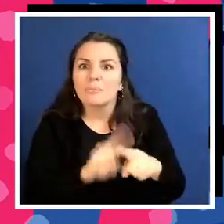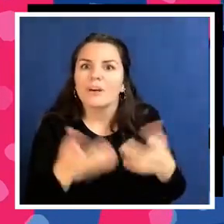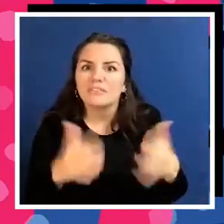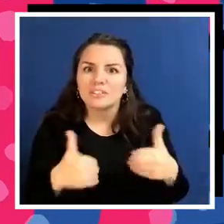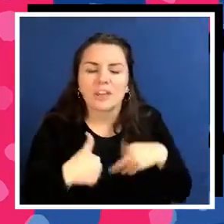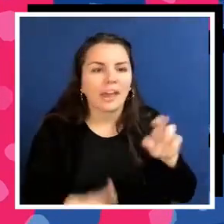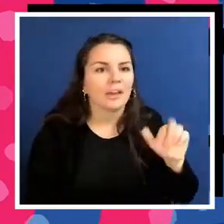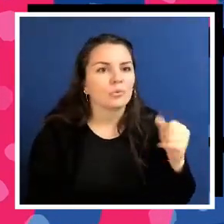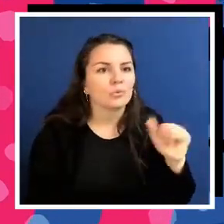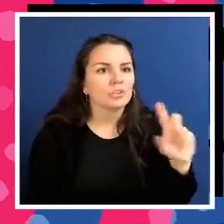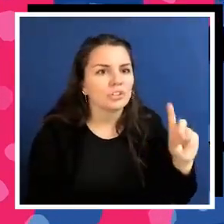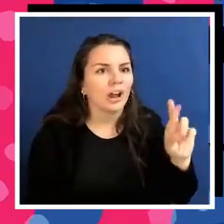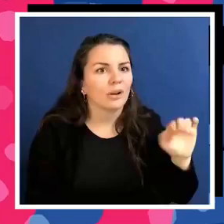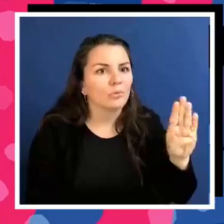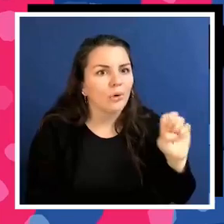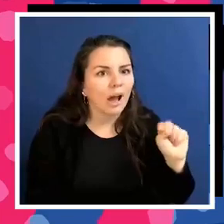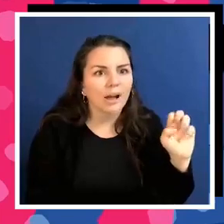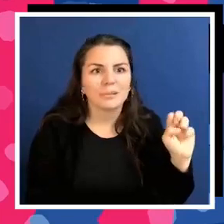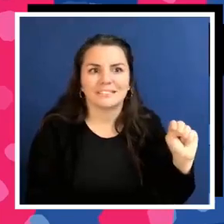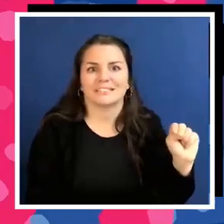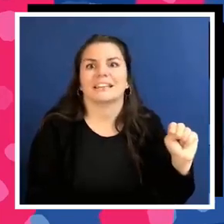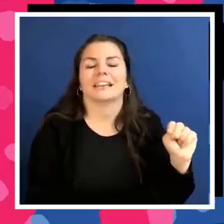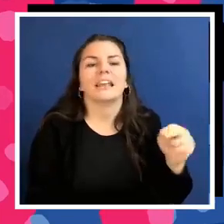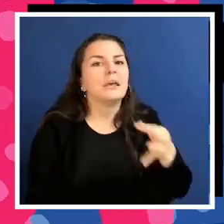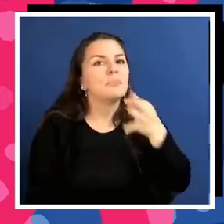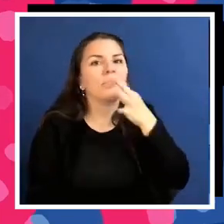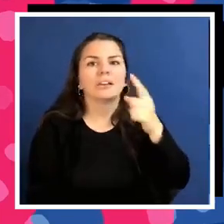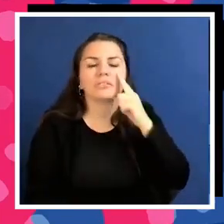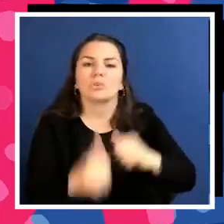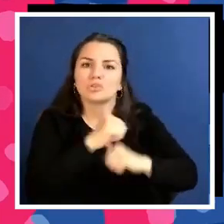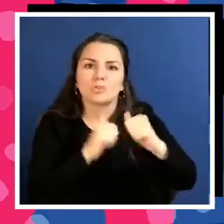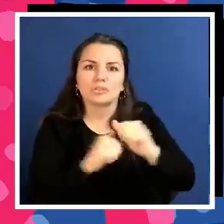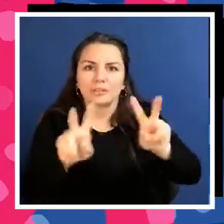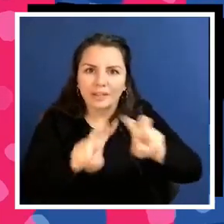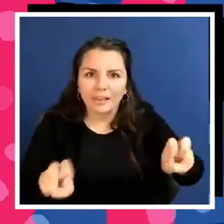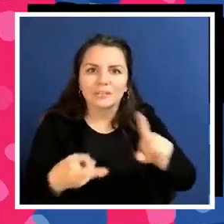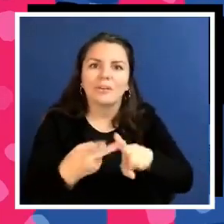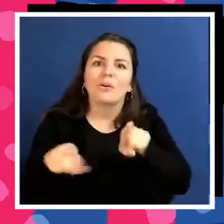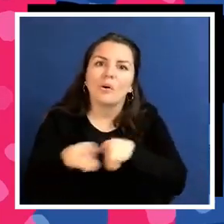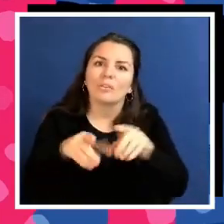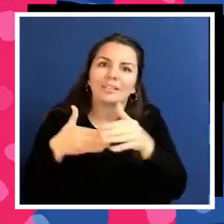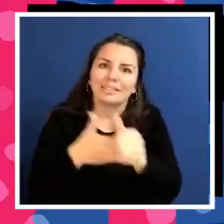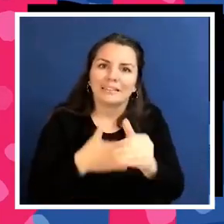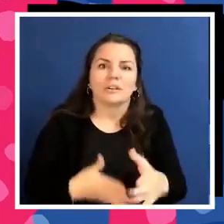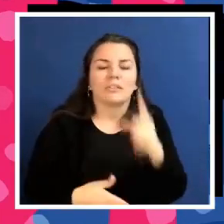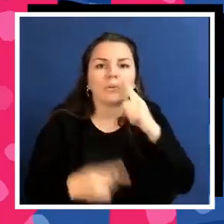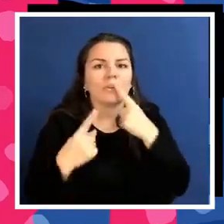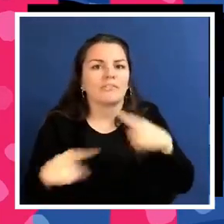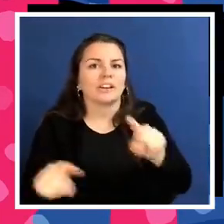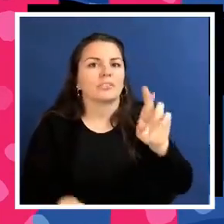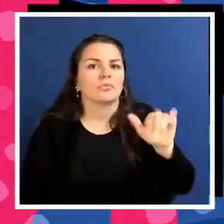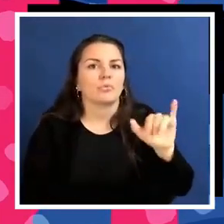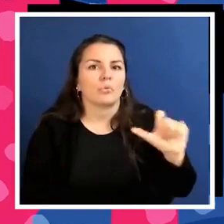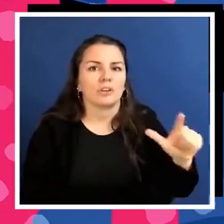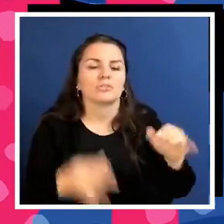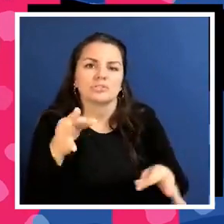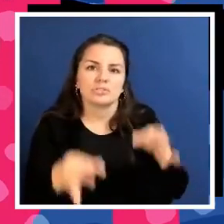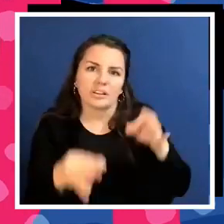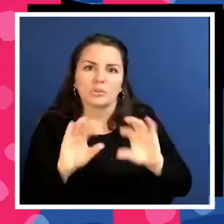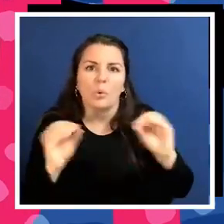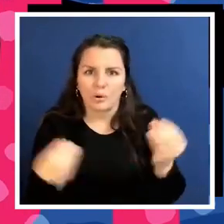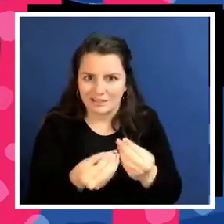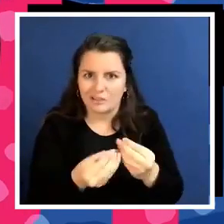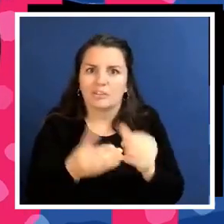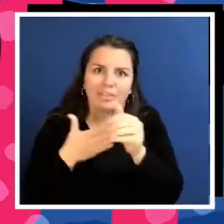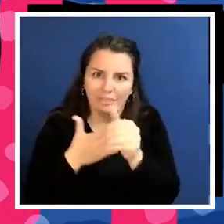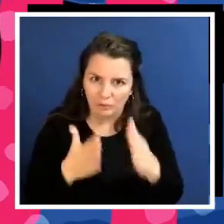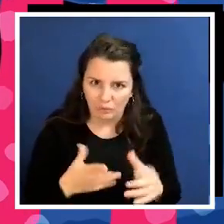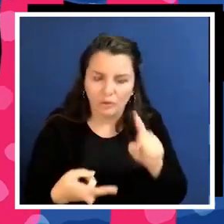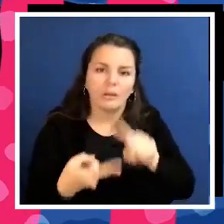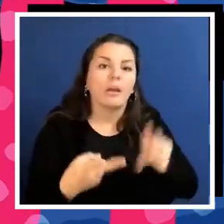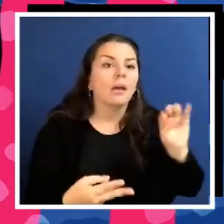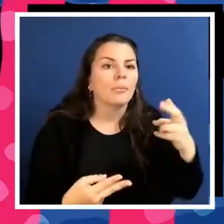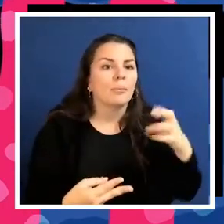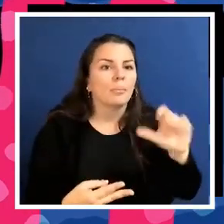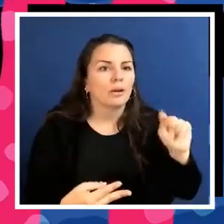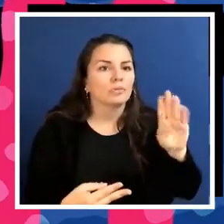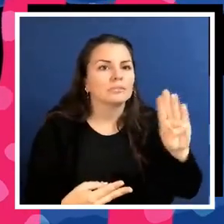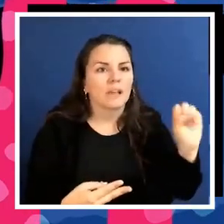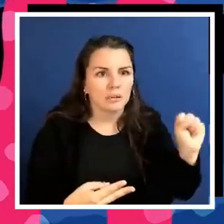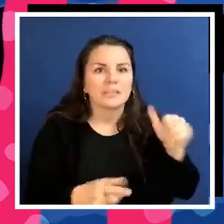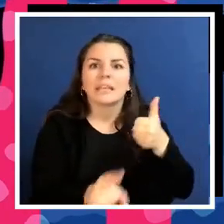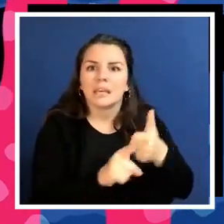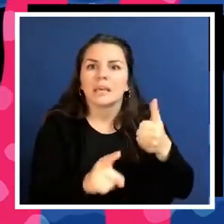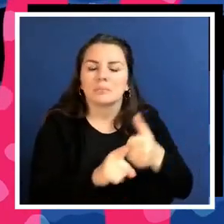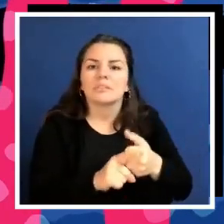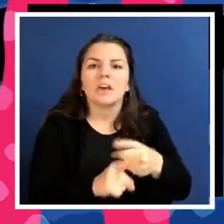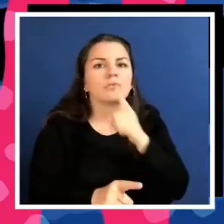THREREAS I I LOVE HANGING OUT